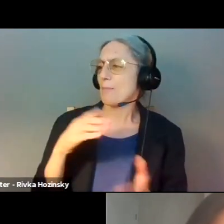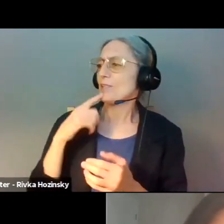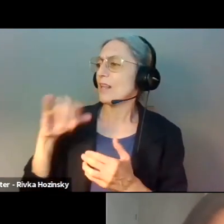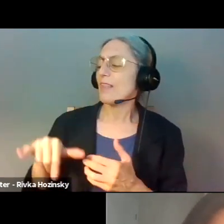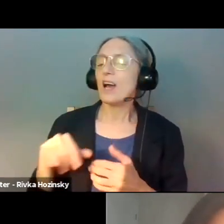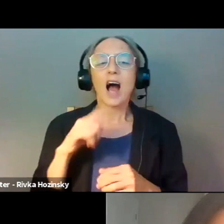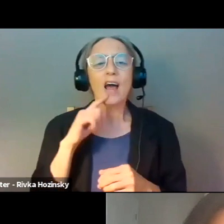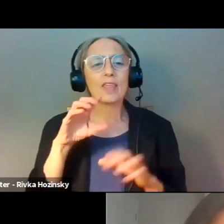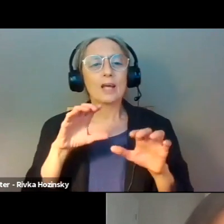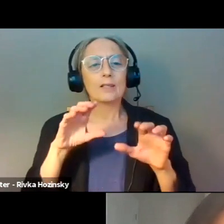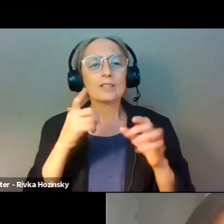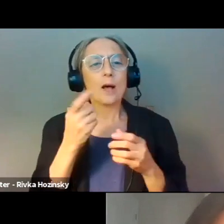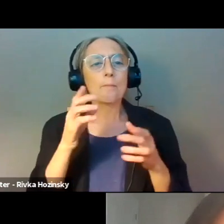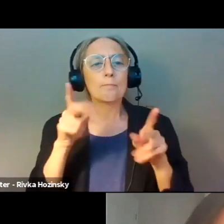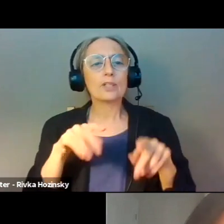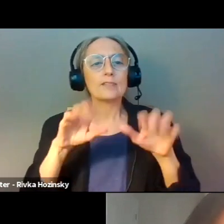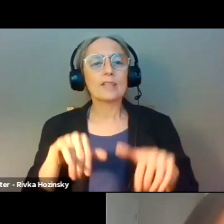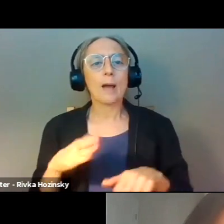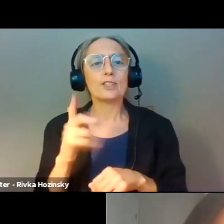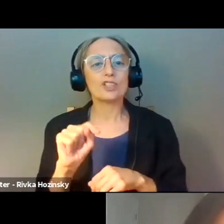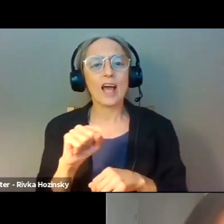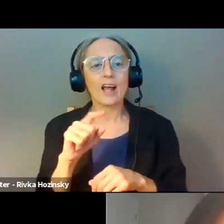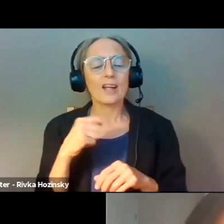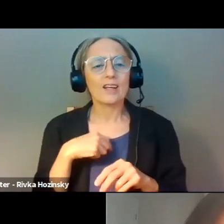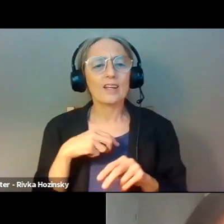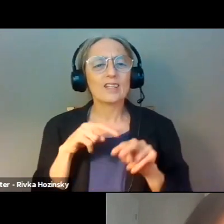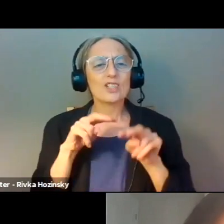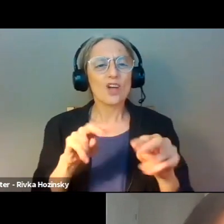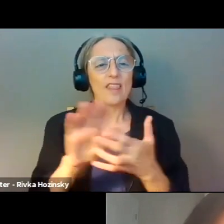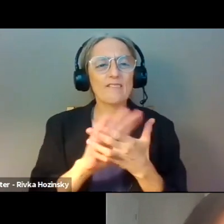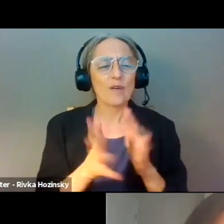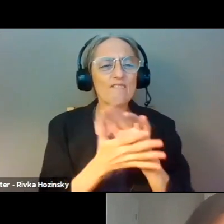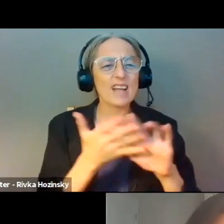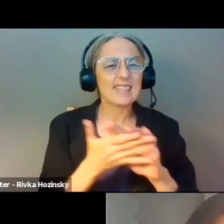the video looks a little fuzzy because of how small it was by default. But yes, there is a line where you can